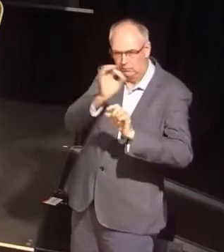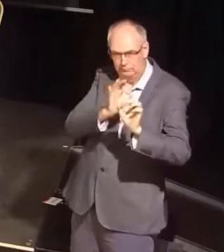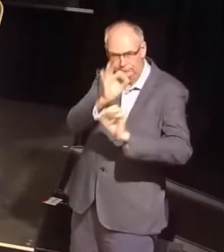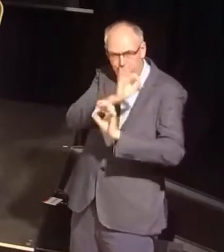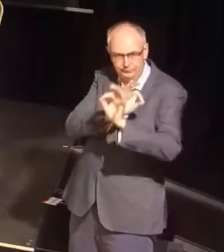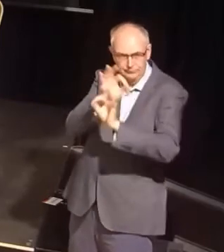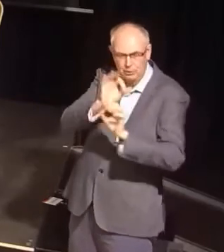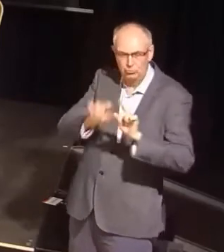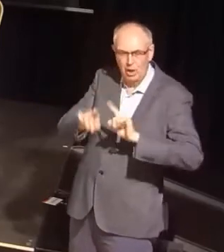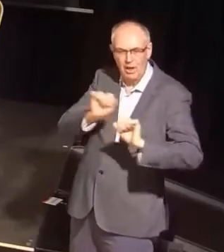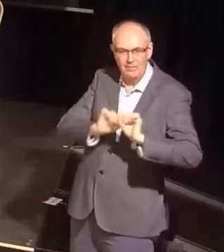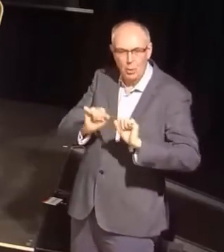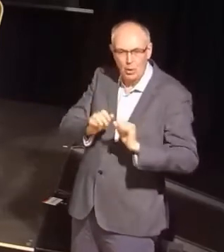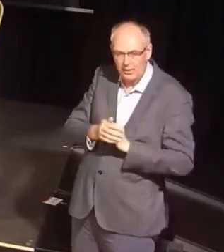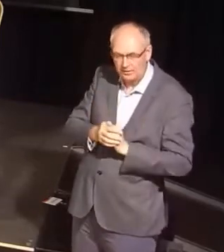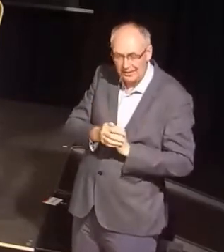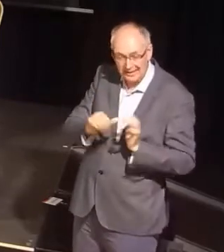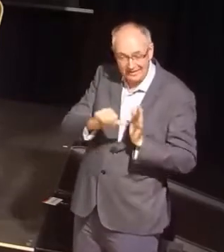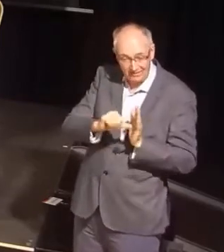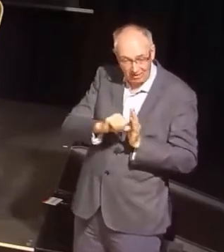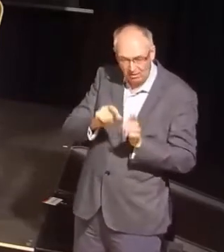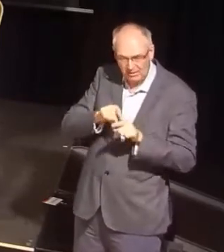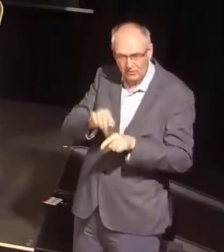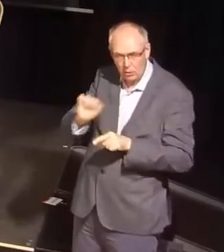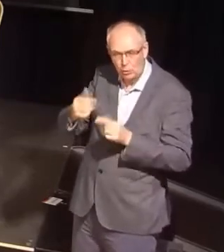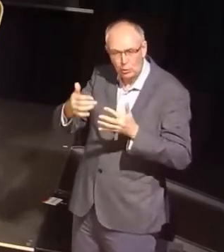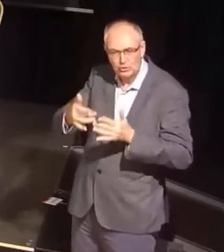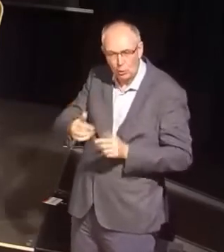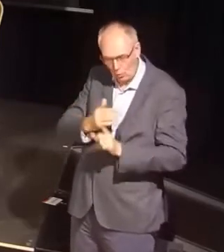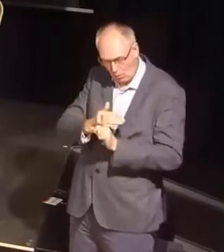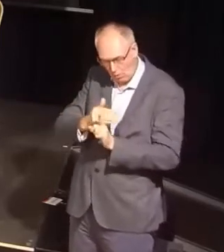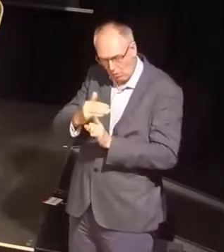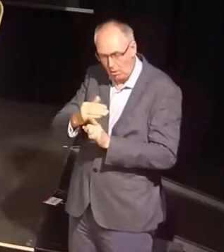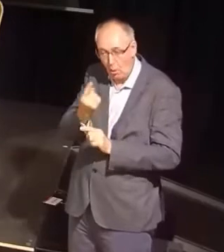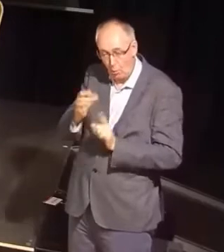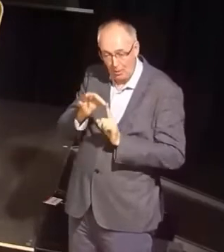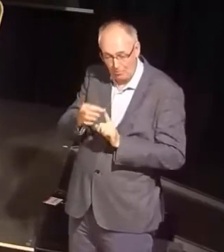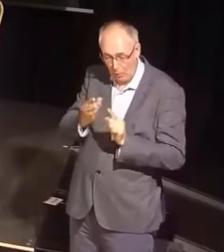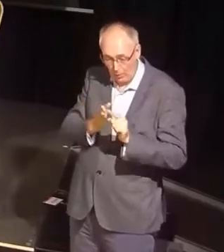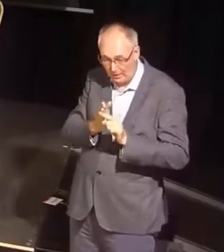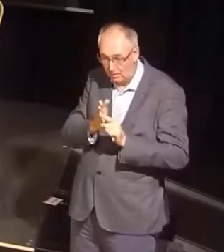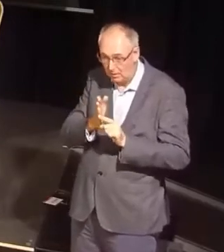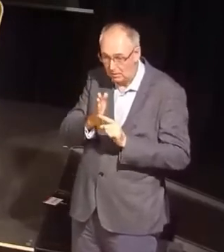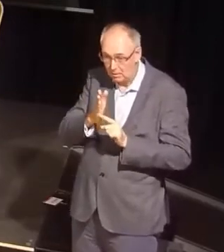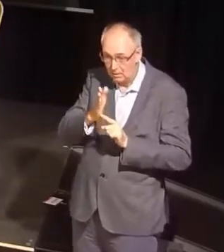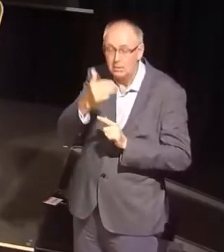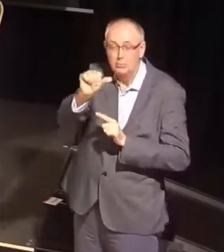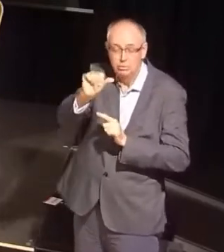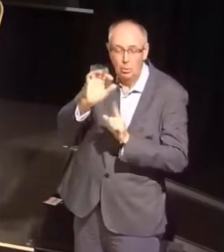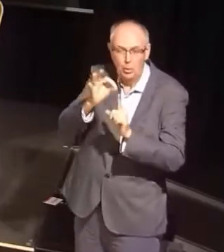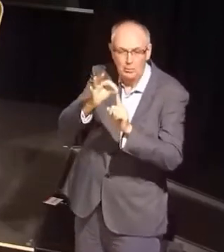Difficulty scales with what score you get. You get a point every time you make it to the other side, and the only objective of the game